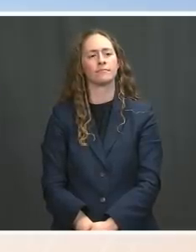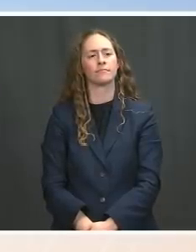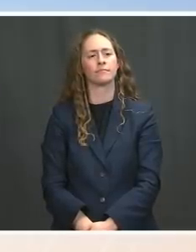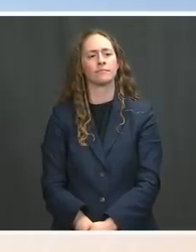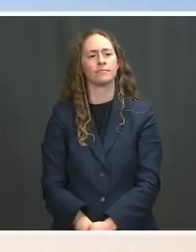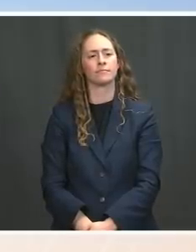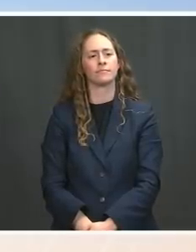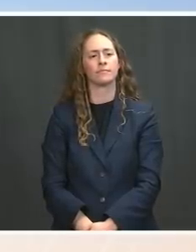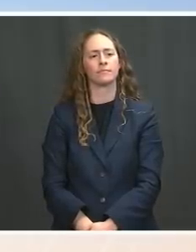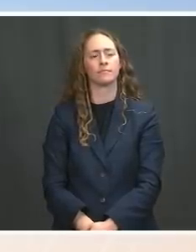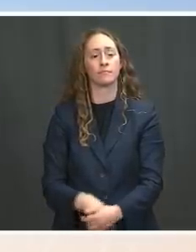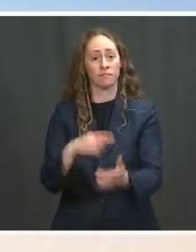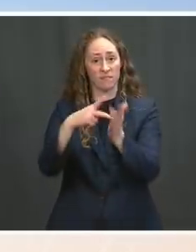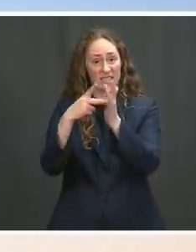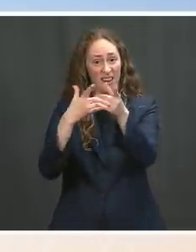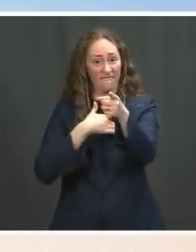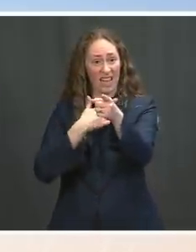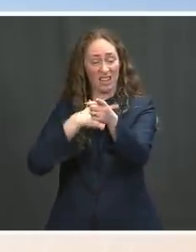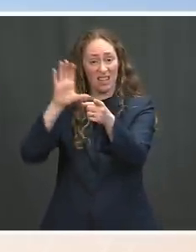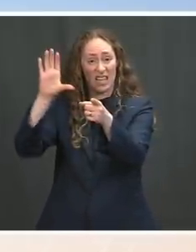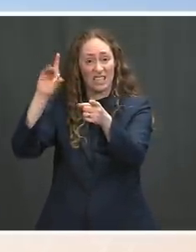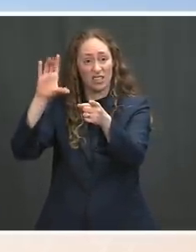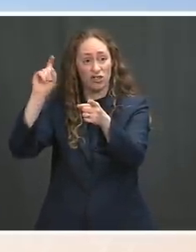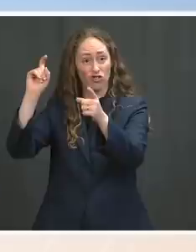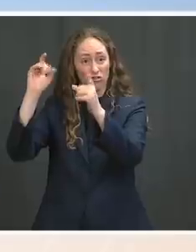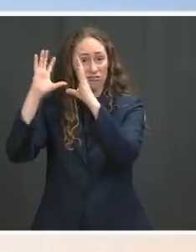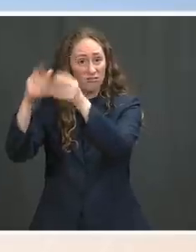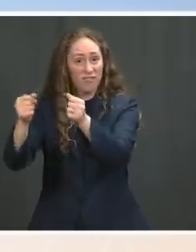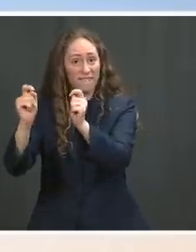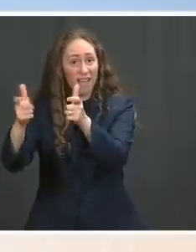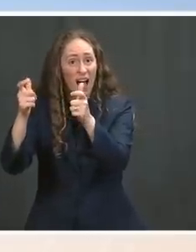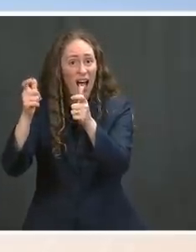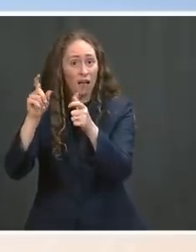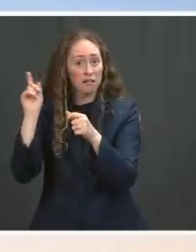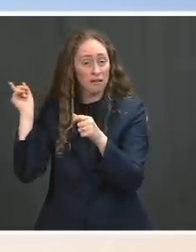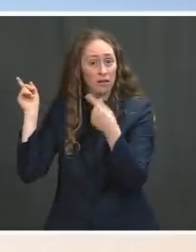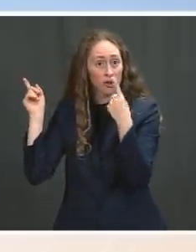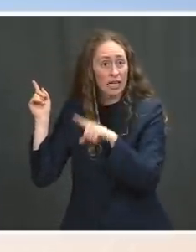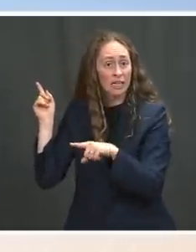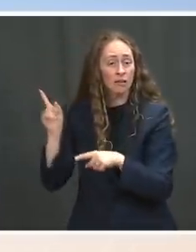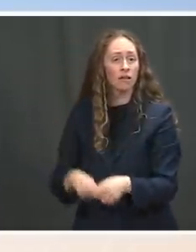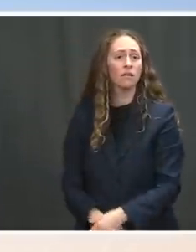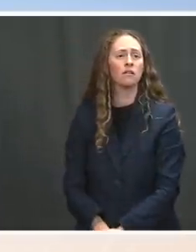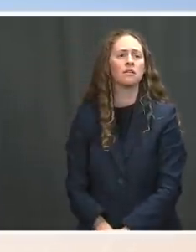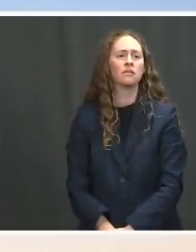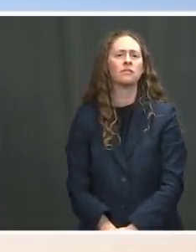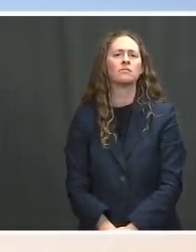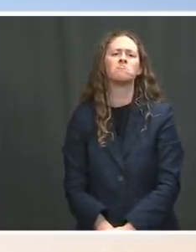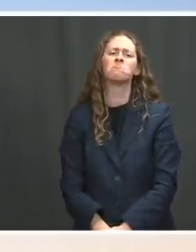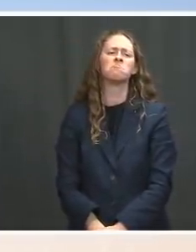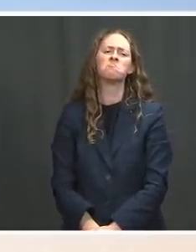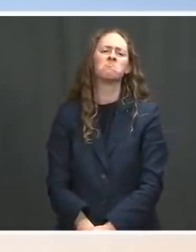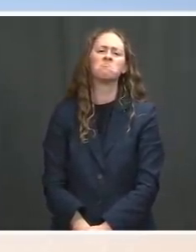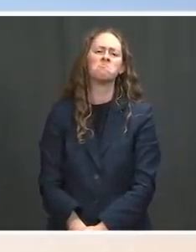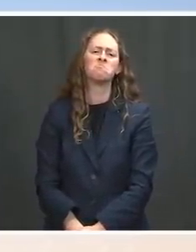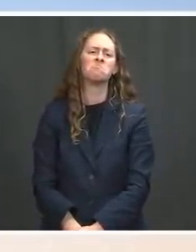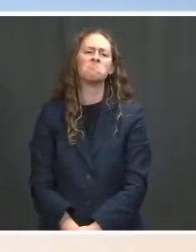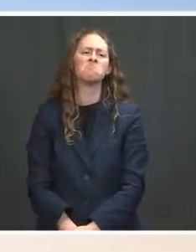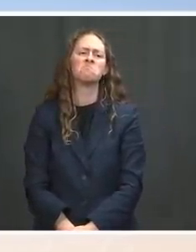Ms. Psaki: No, we have conveyed that we will continue to abide by the health and medical advice of our health and medical experts, many of which --